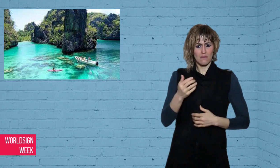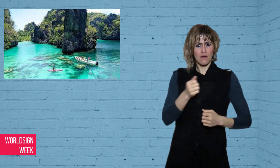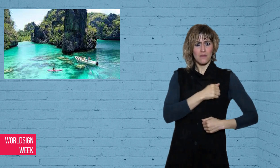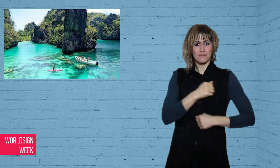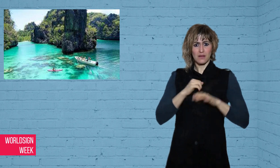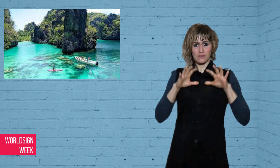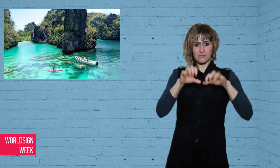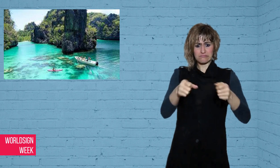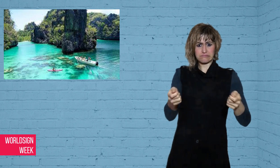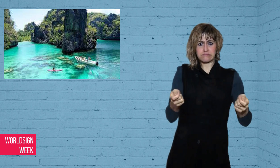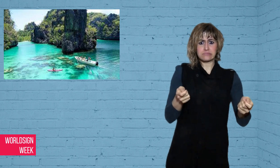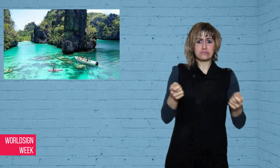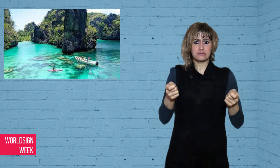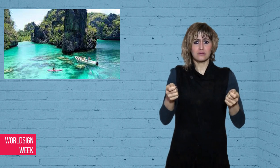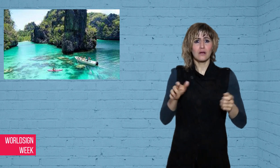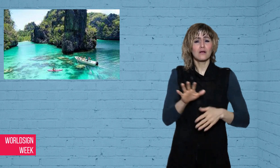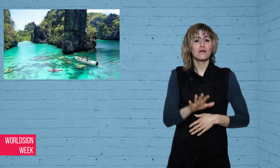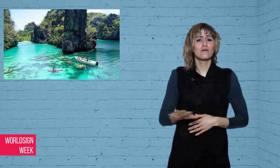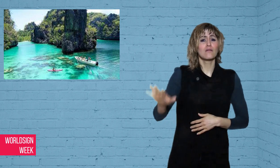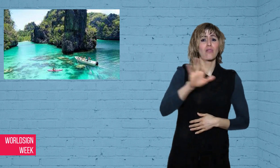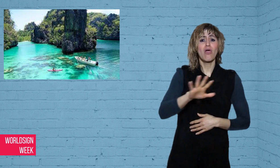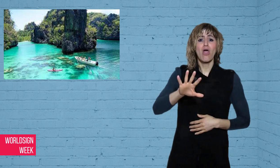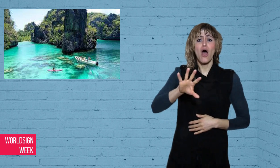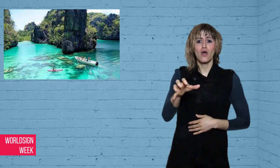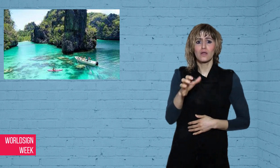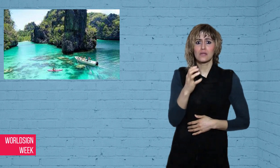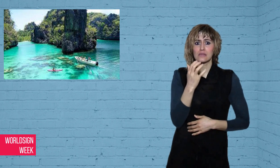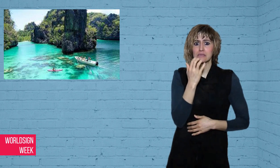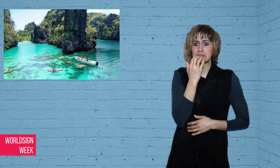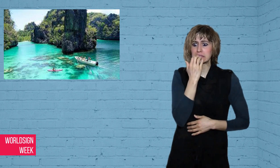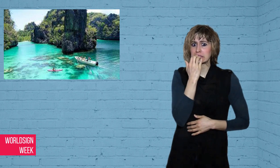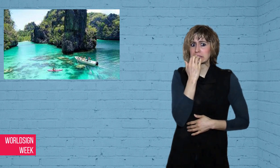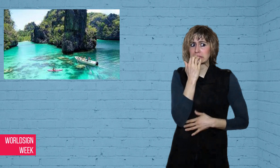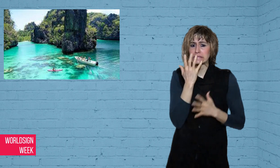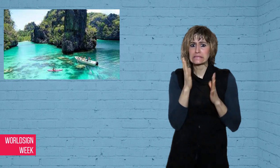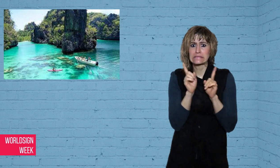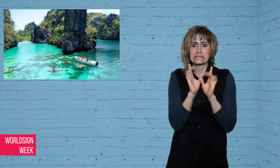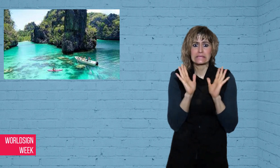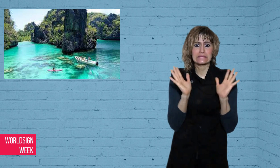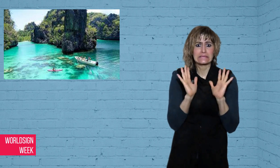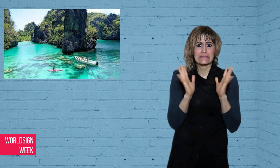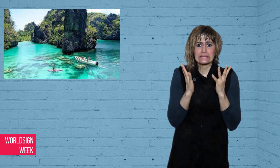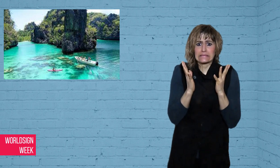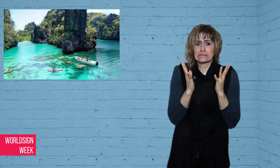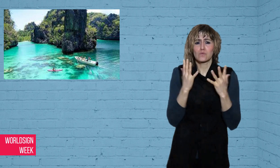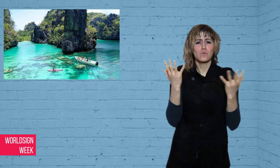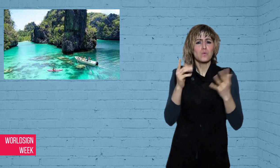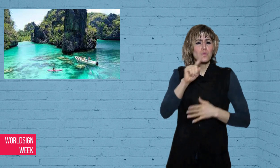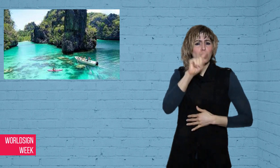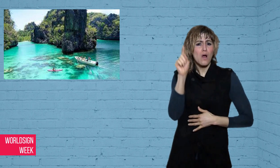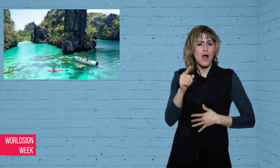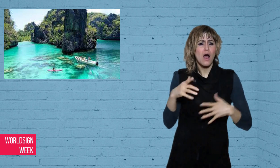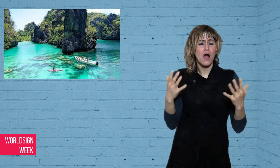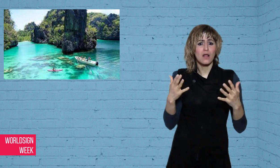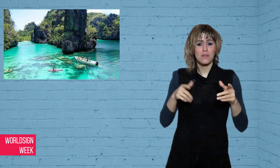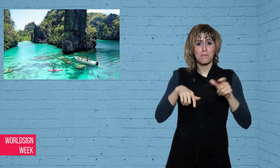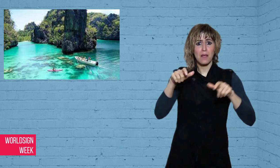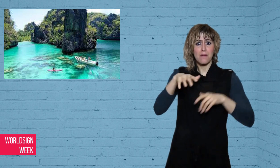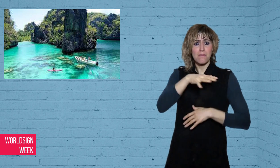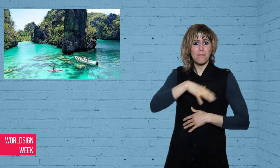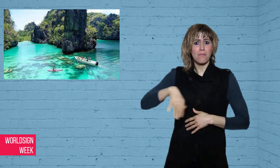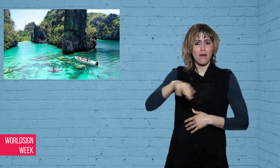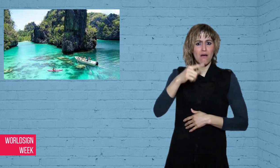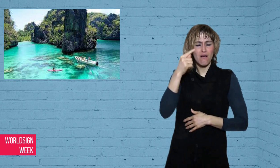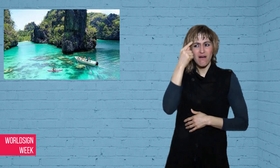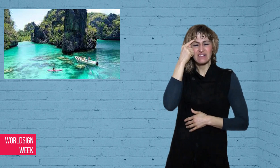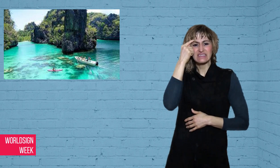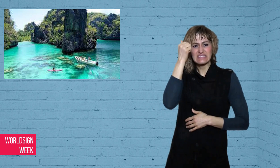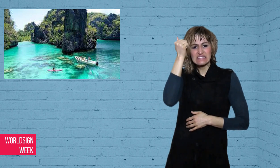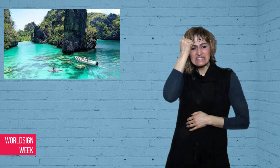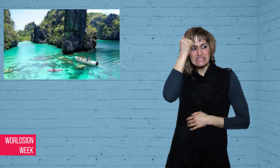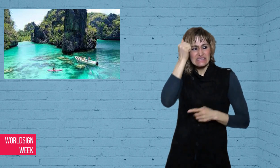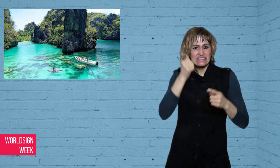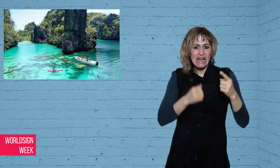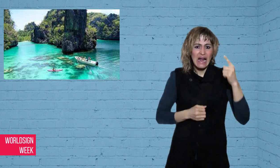dictator Ferdinand Marcos, in 1972, imposed